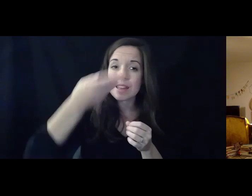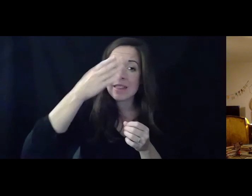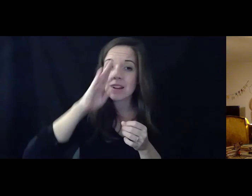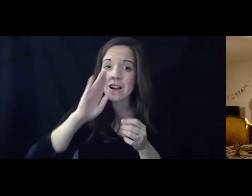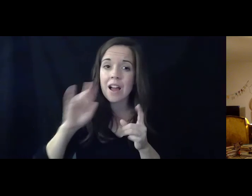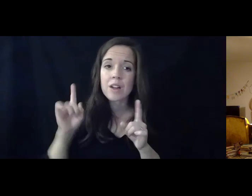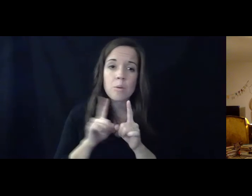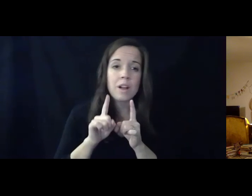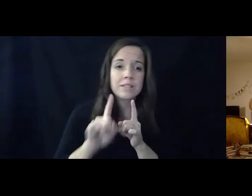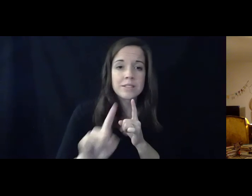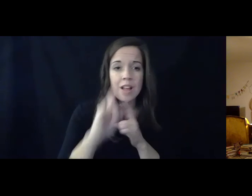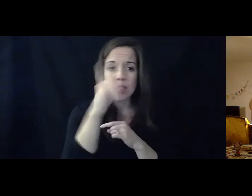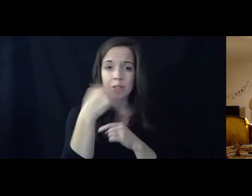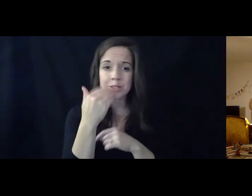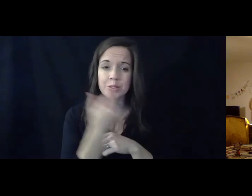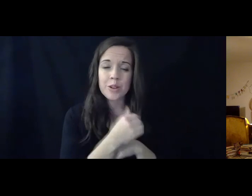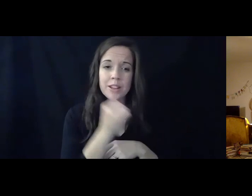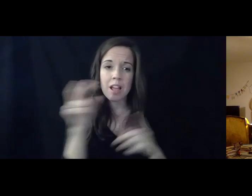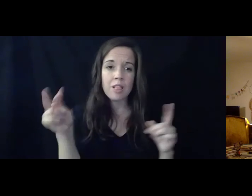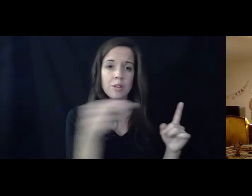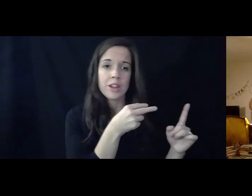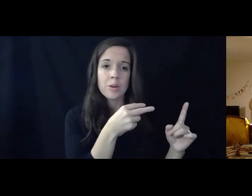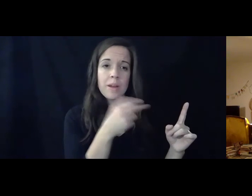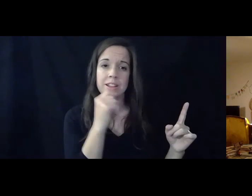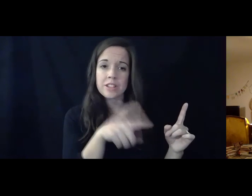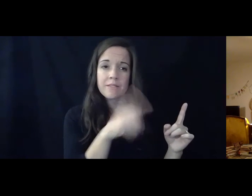looks and not looking her way, she didn’t, for a moment, hesitate, she did